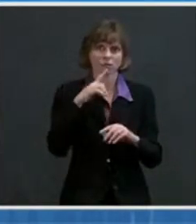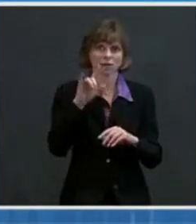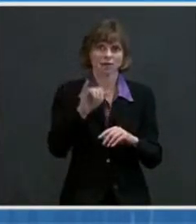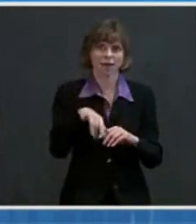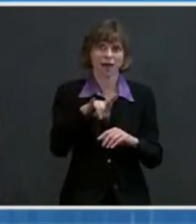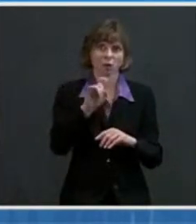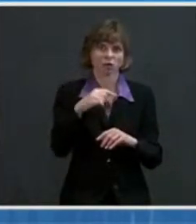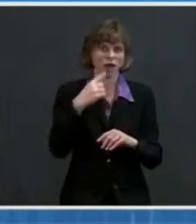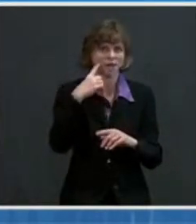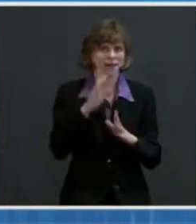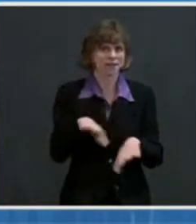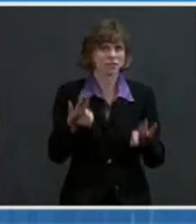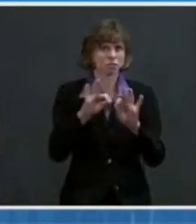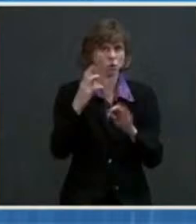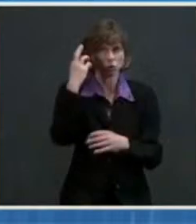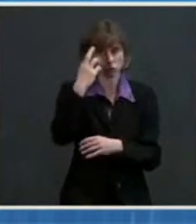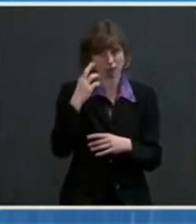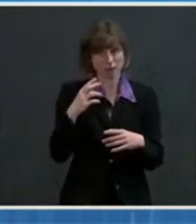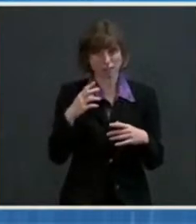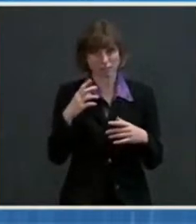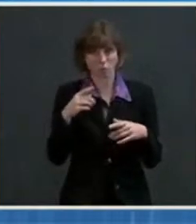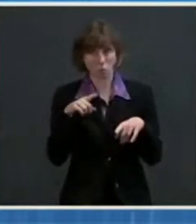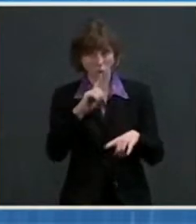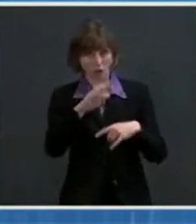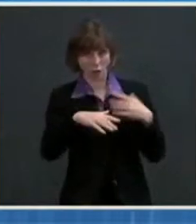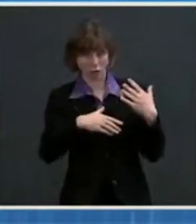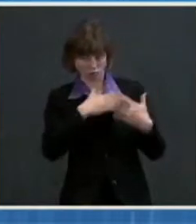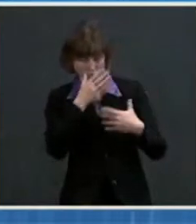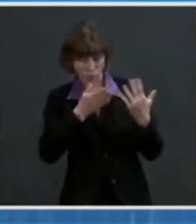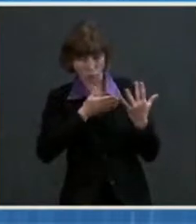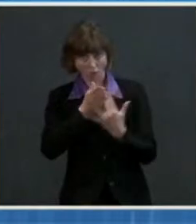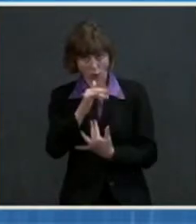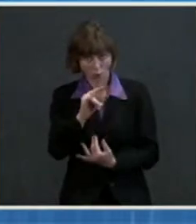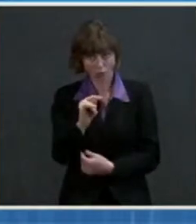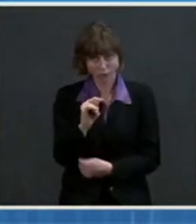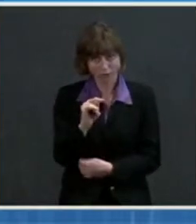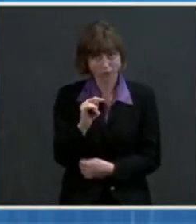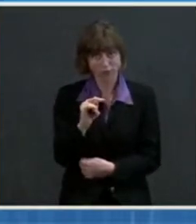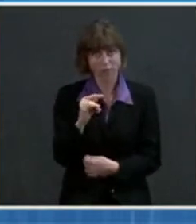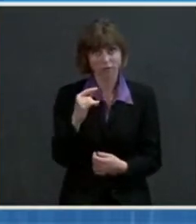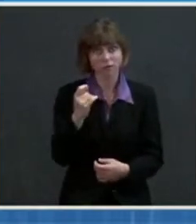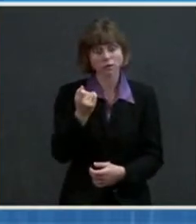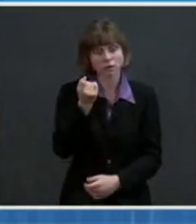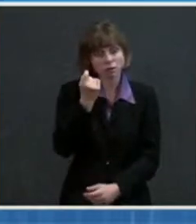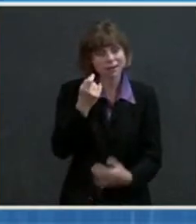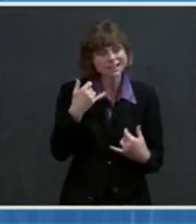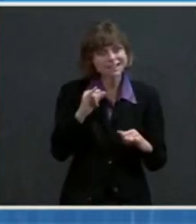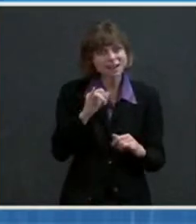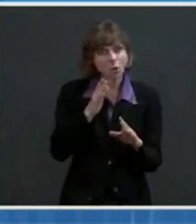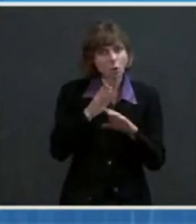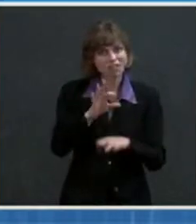ABOUT A SOMEWHAT NORMAL LIFE. THANK YOU FOR THAT QUESTION. IT'S IMPORTANT TO REALIZE AS